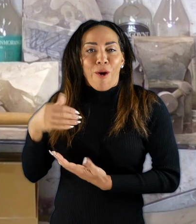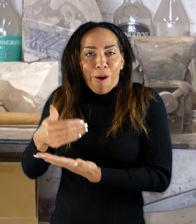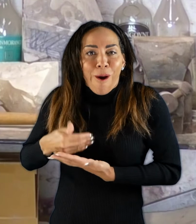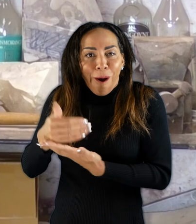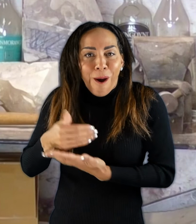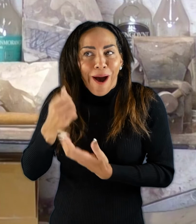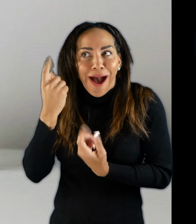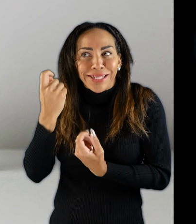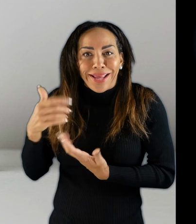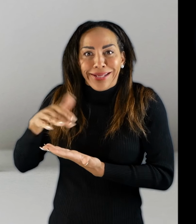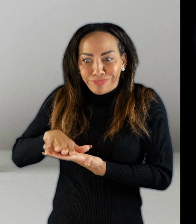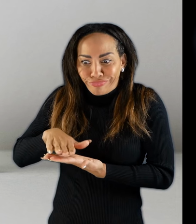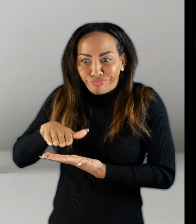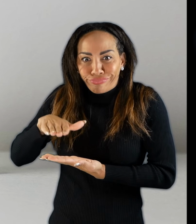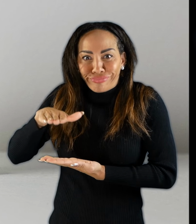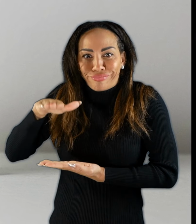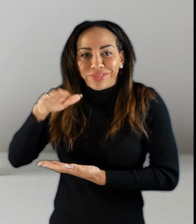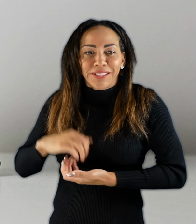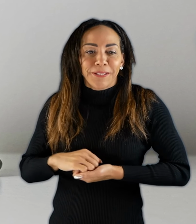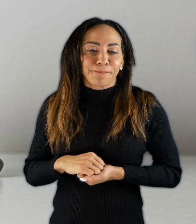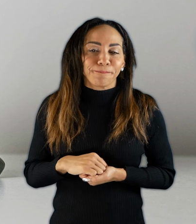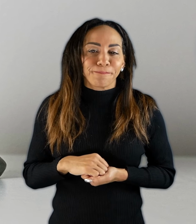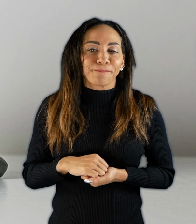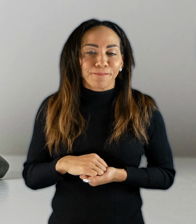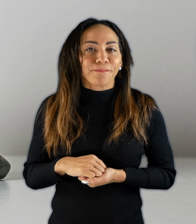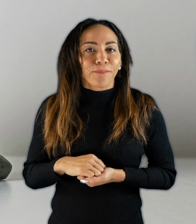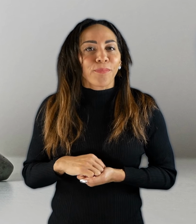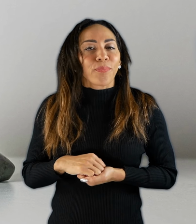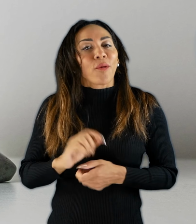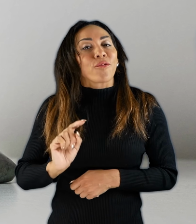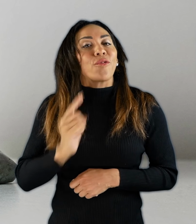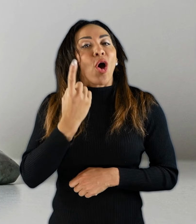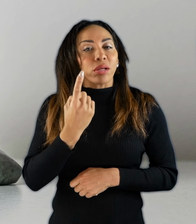I think you always start with your interaction with the world and the people in the world.